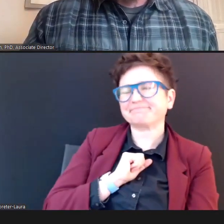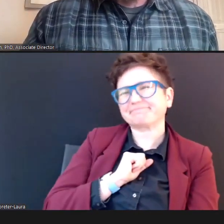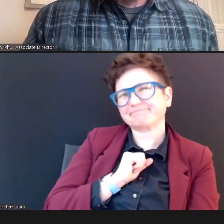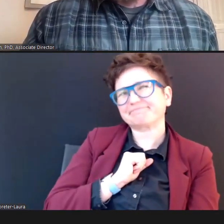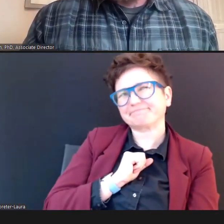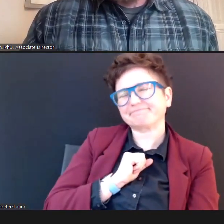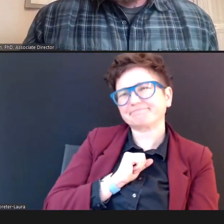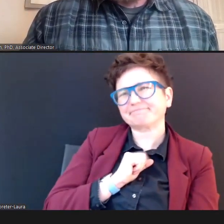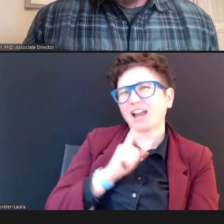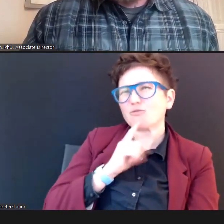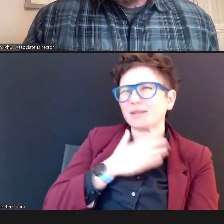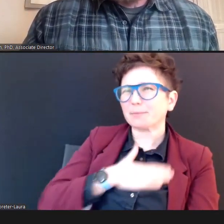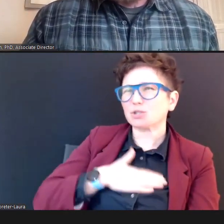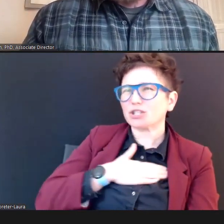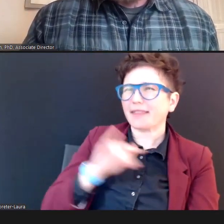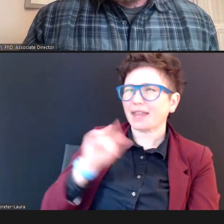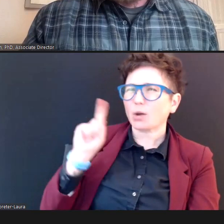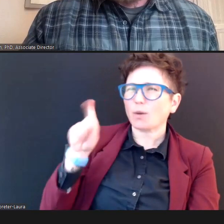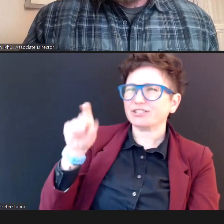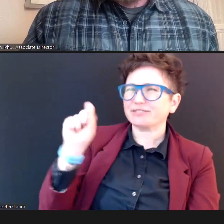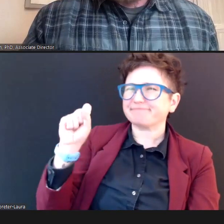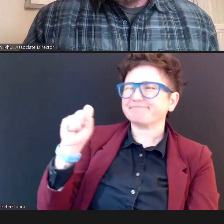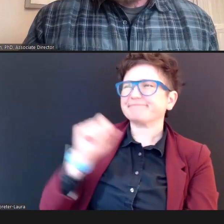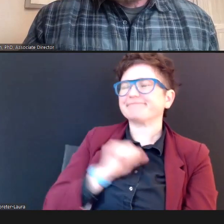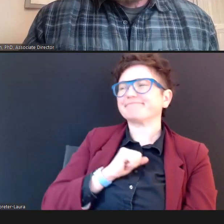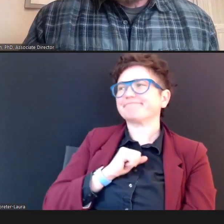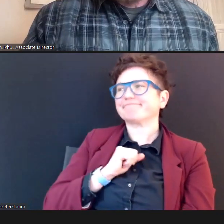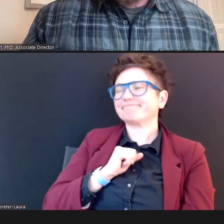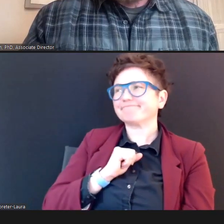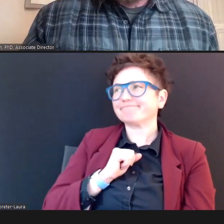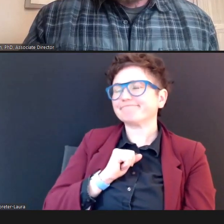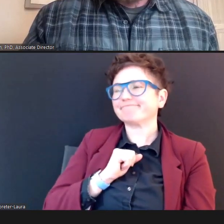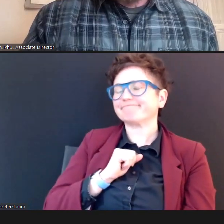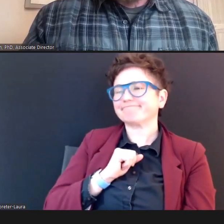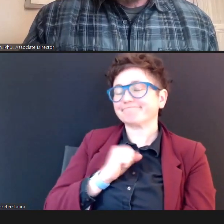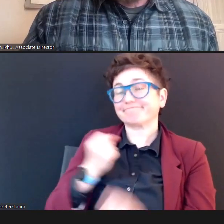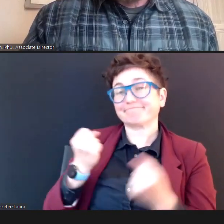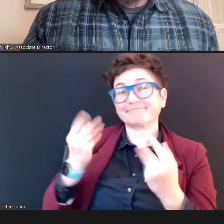appreciate this question in the sense